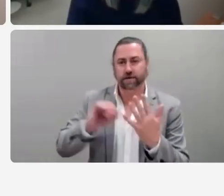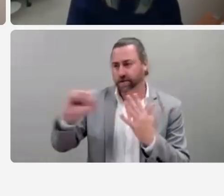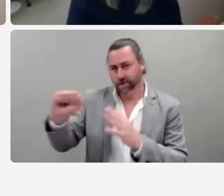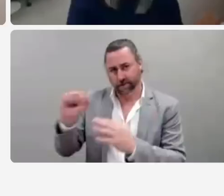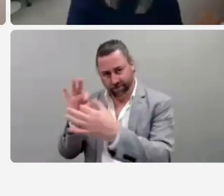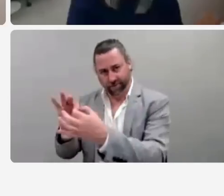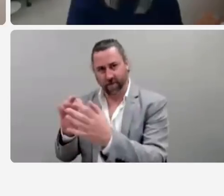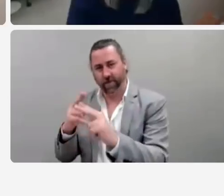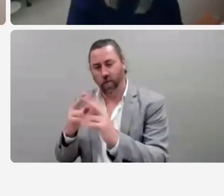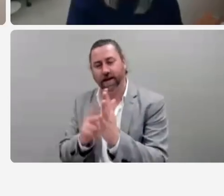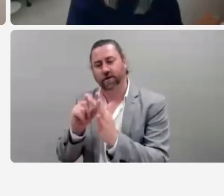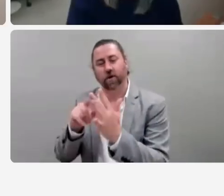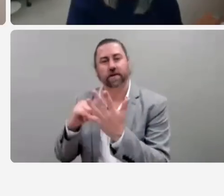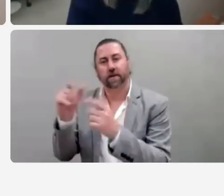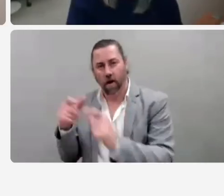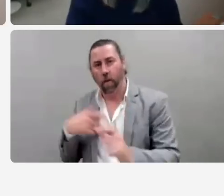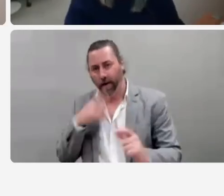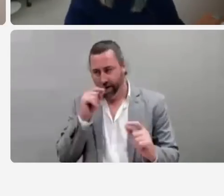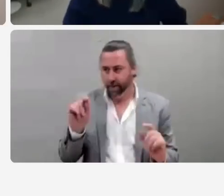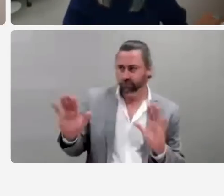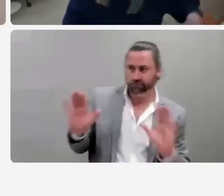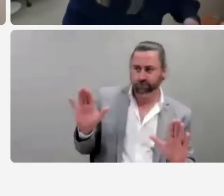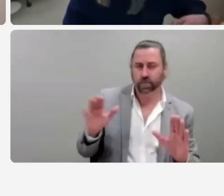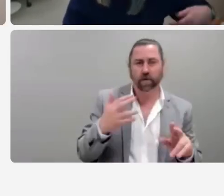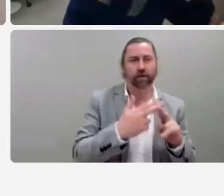So yes certainly we would hope to mirror as much as